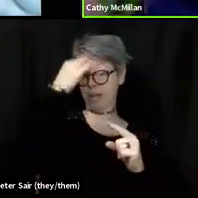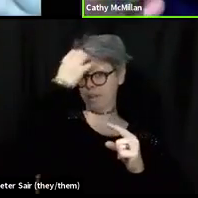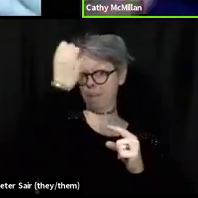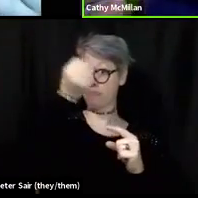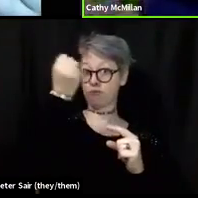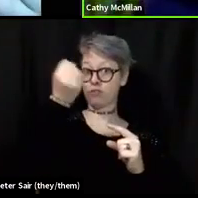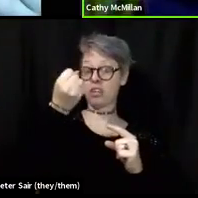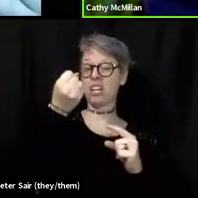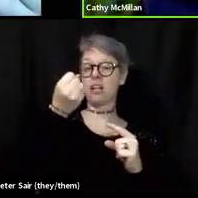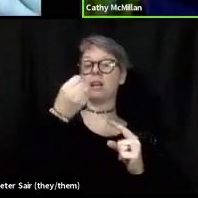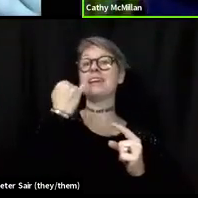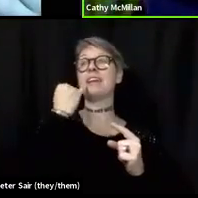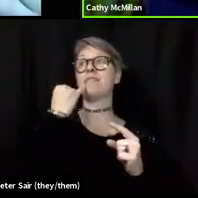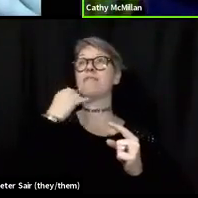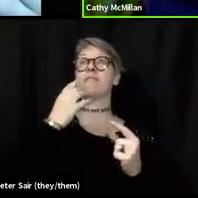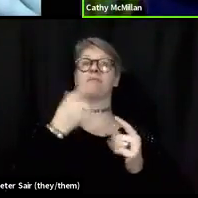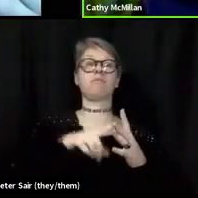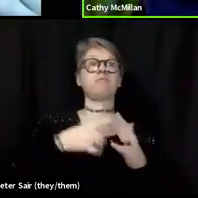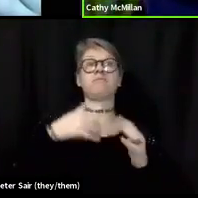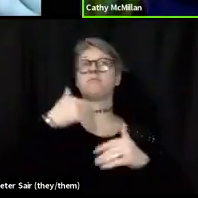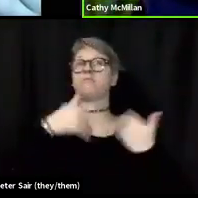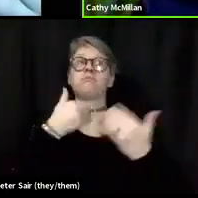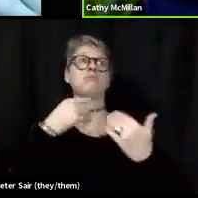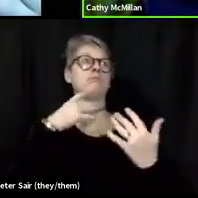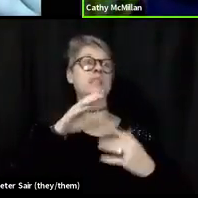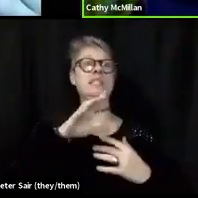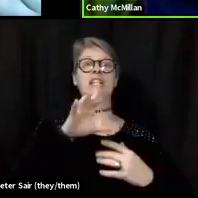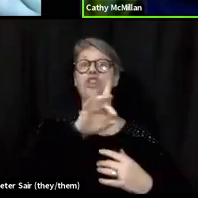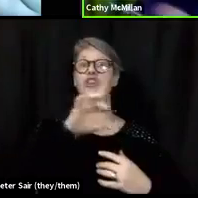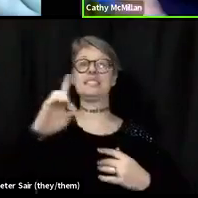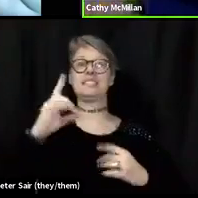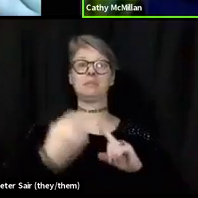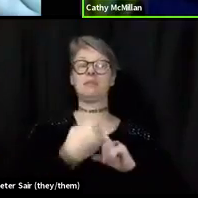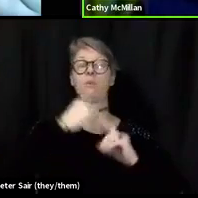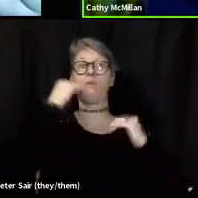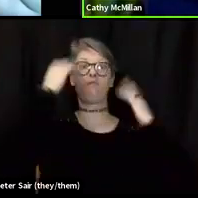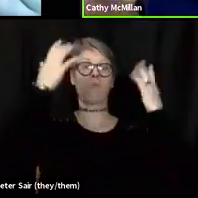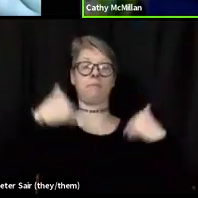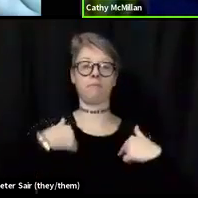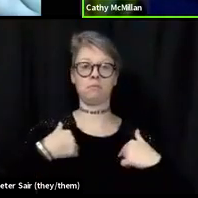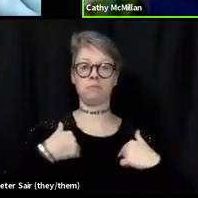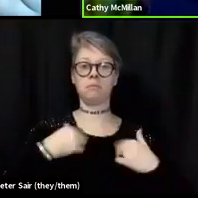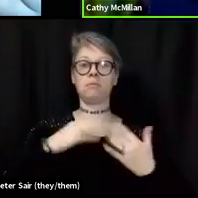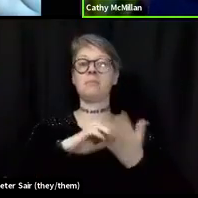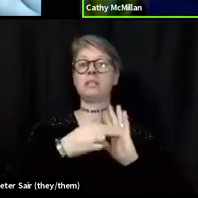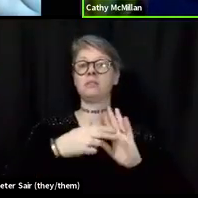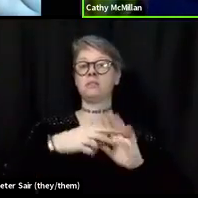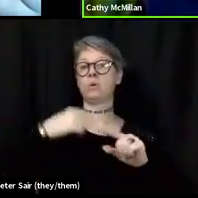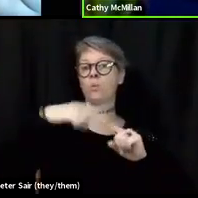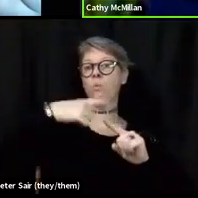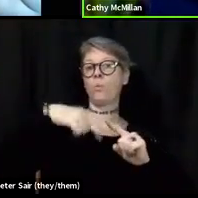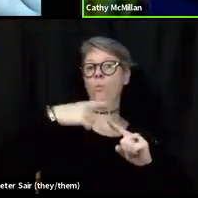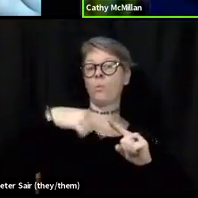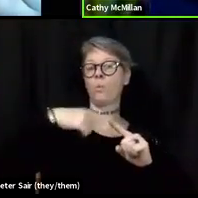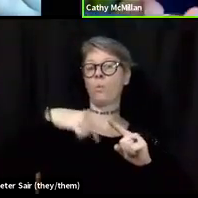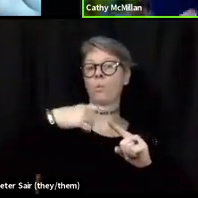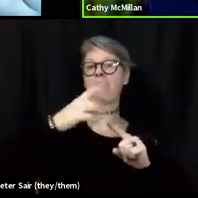especially in the beginning, when they're overwhelmed with their when they're overwhelmed with their disability, so. you know you know, they're working them you know, they're working